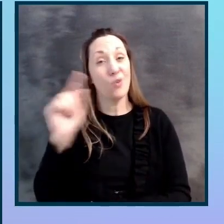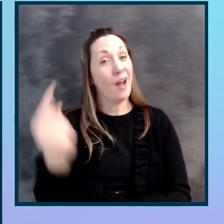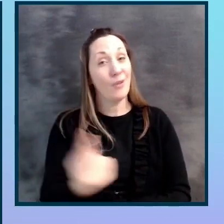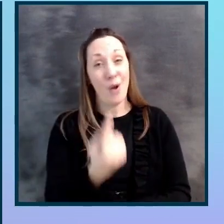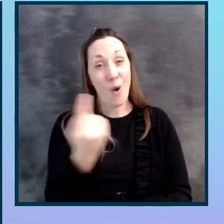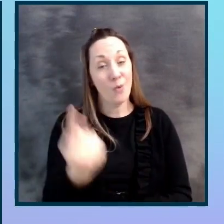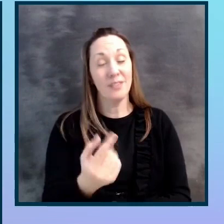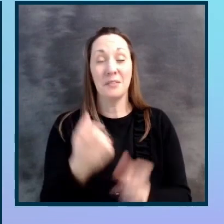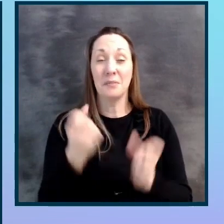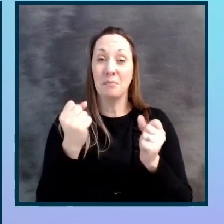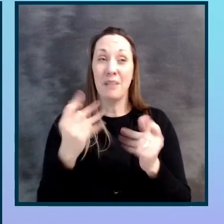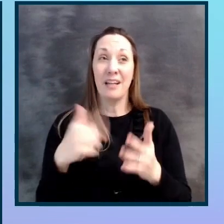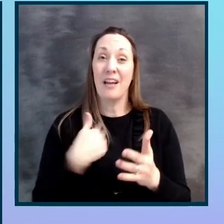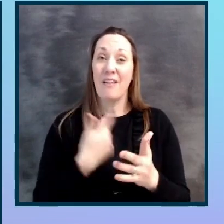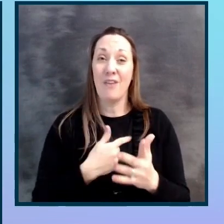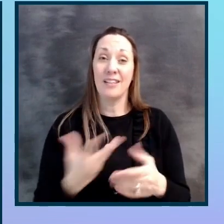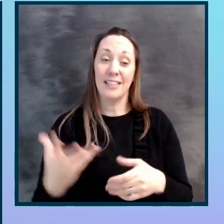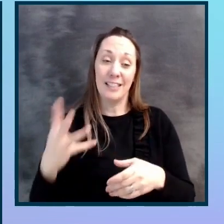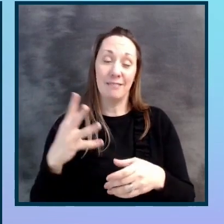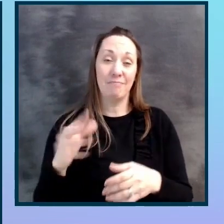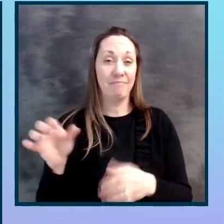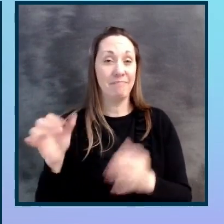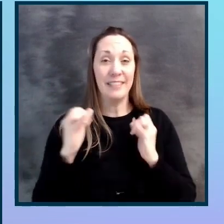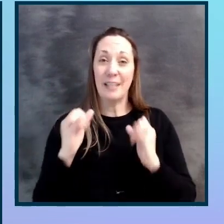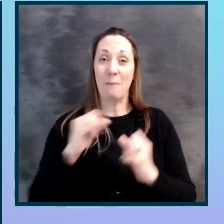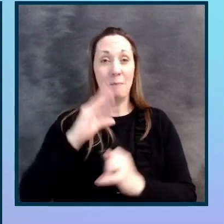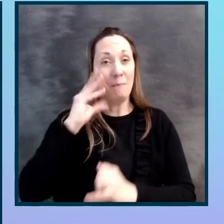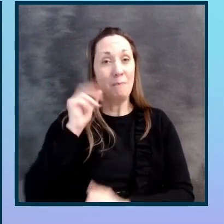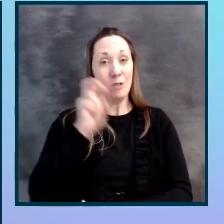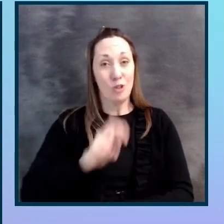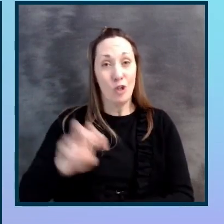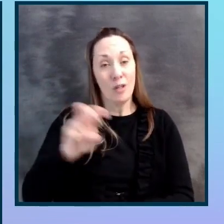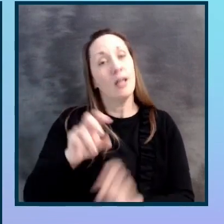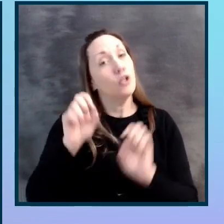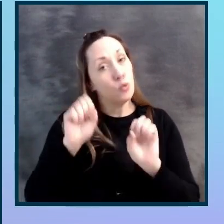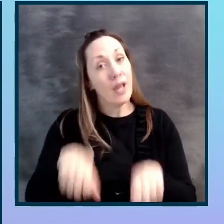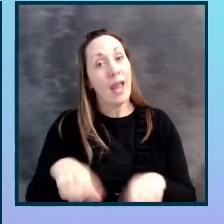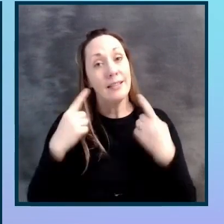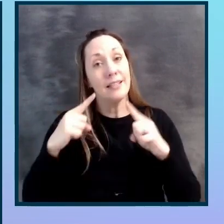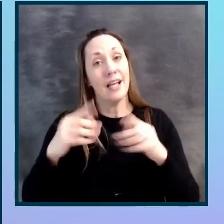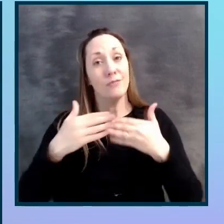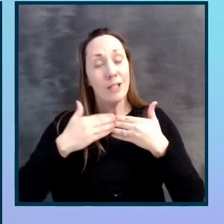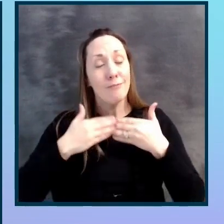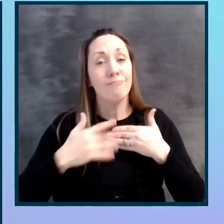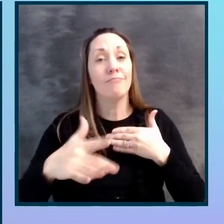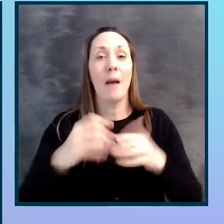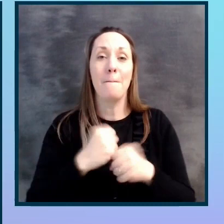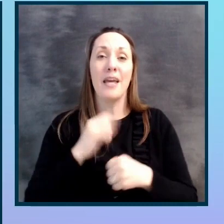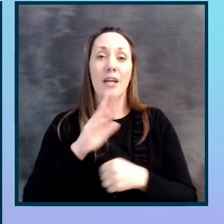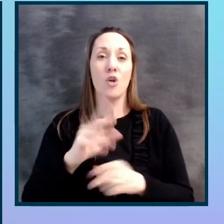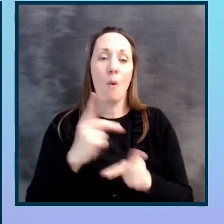There are a lot of us on this journey, and you can successfully move forward with making your products and services